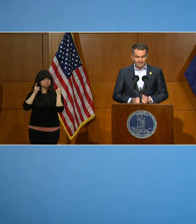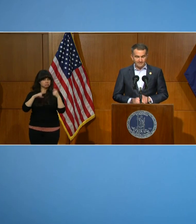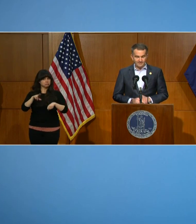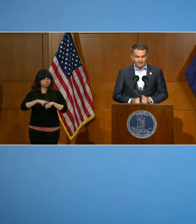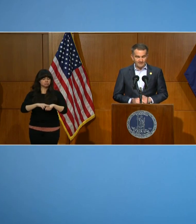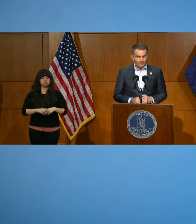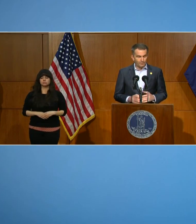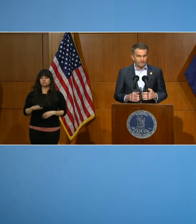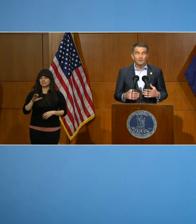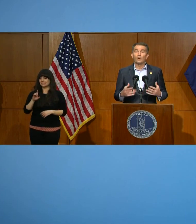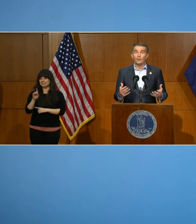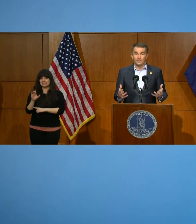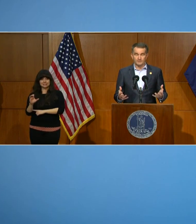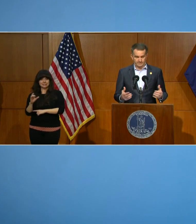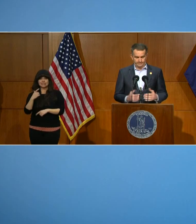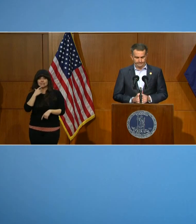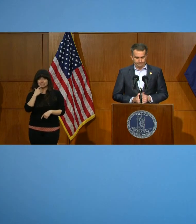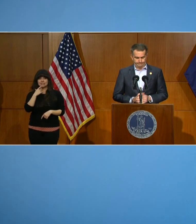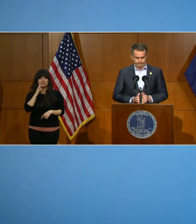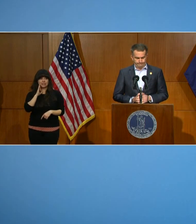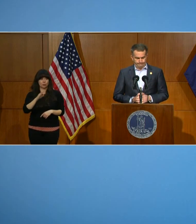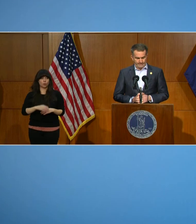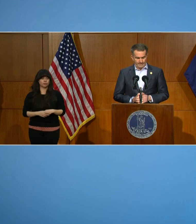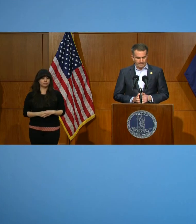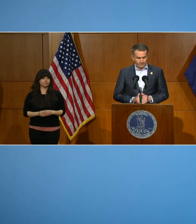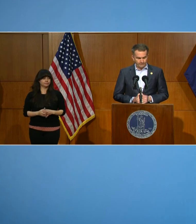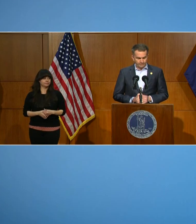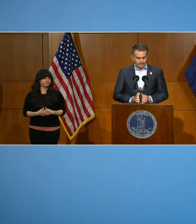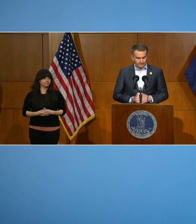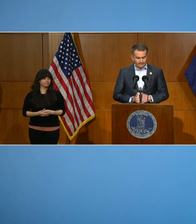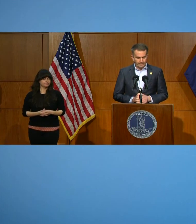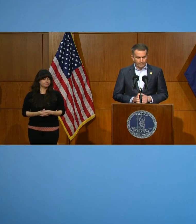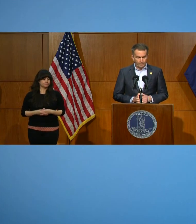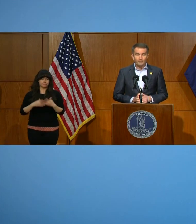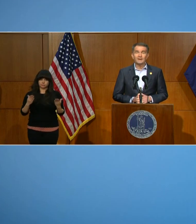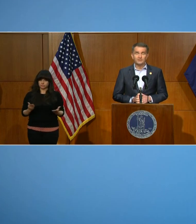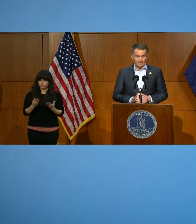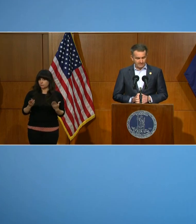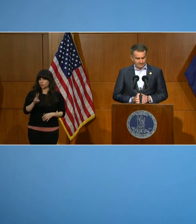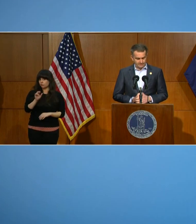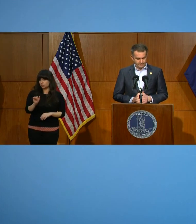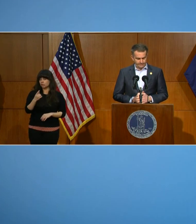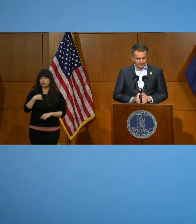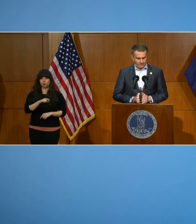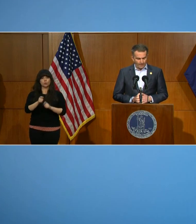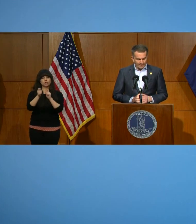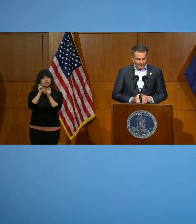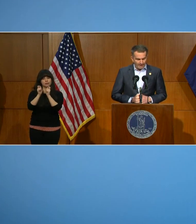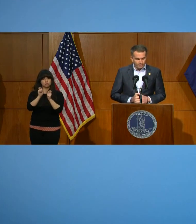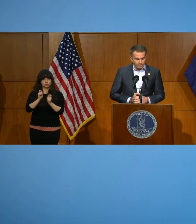IN DIFFERENT WAYS, AND THAT'S NOT SURPRISING. THE CDC SAID